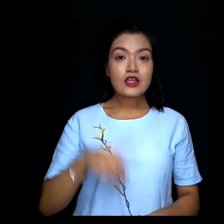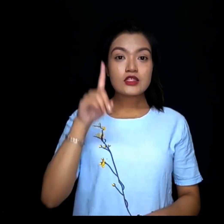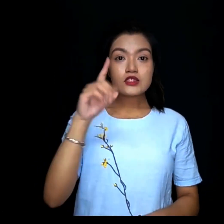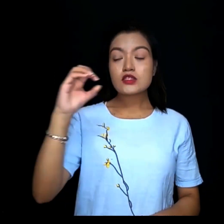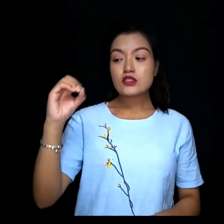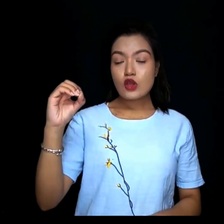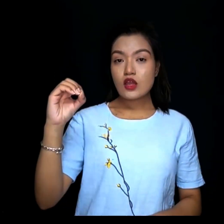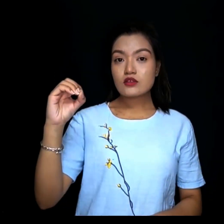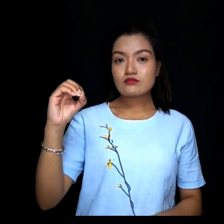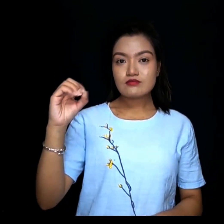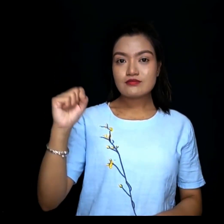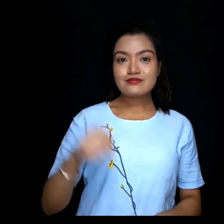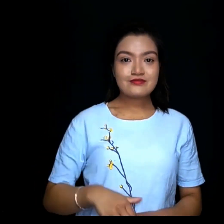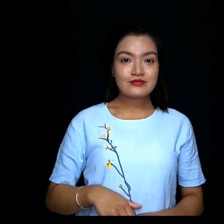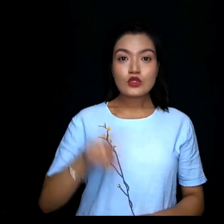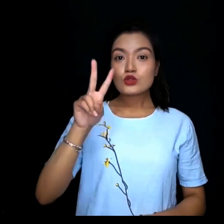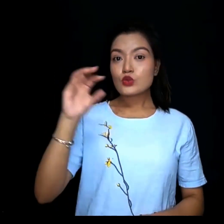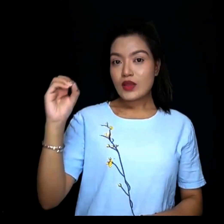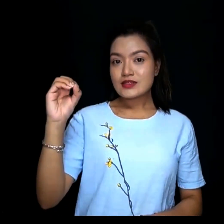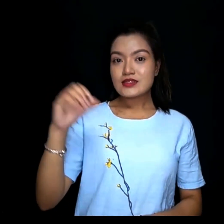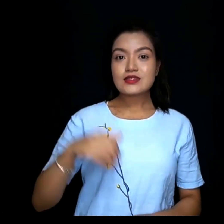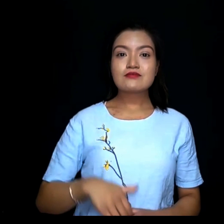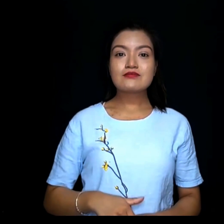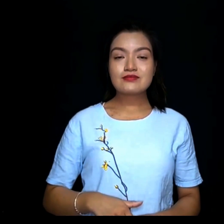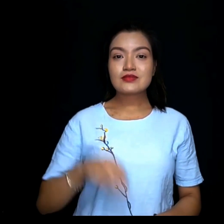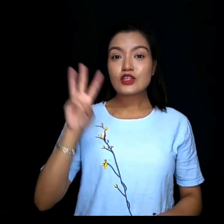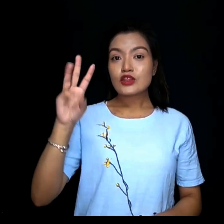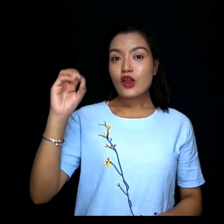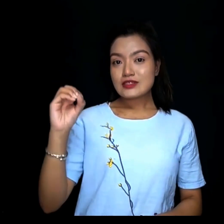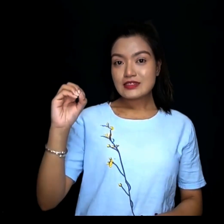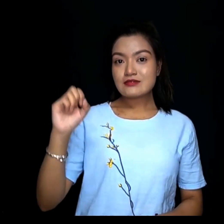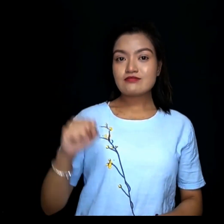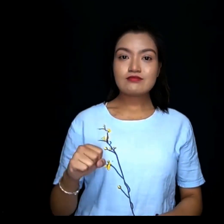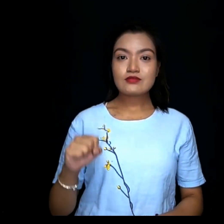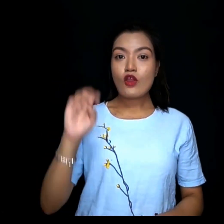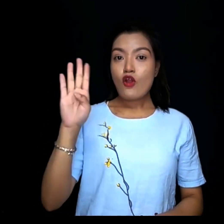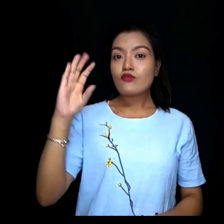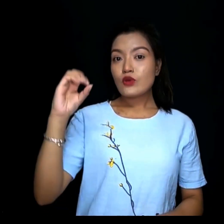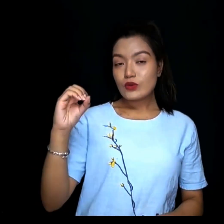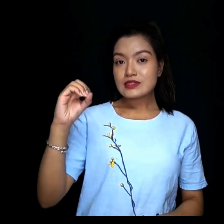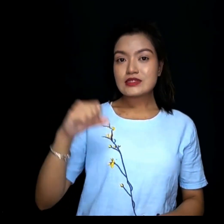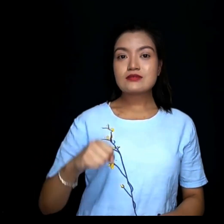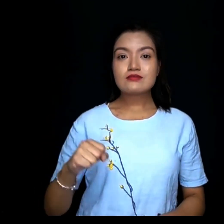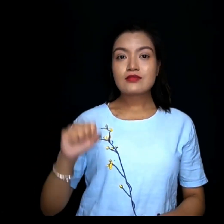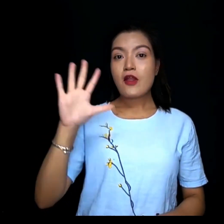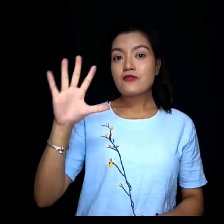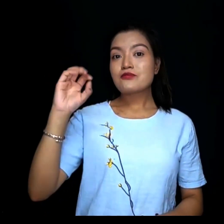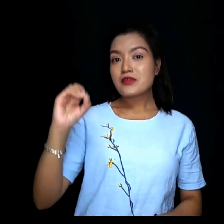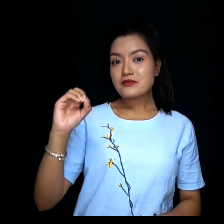१० - २० - ३० - ४० - ५०